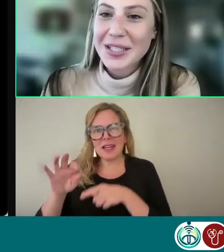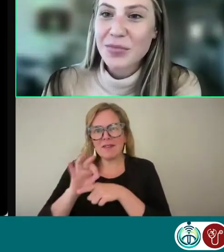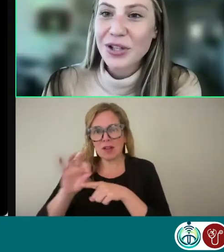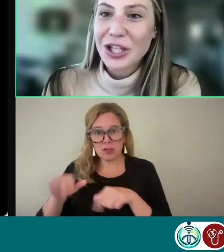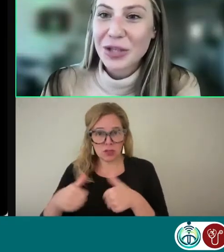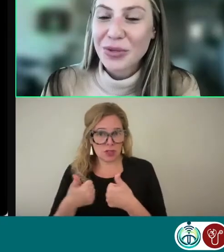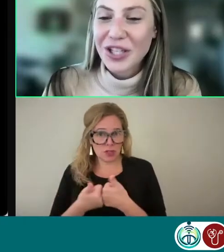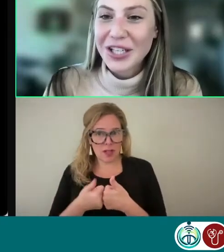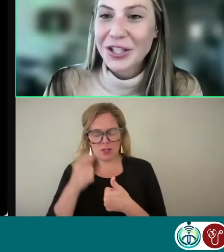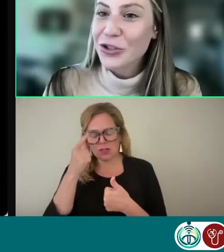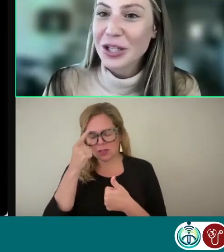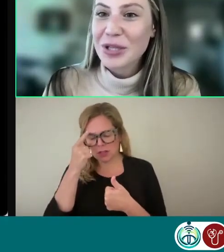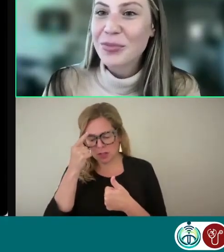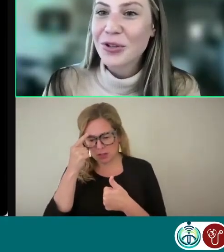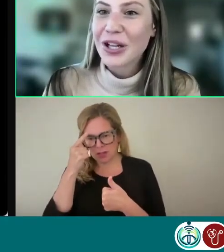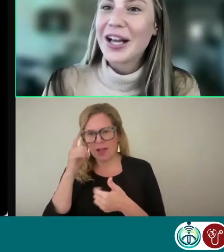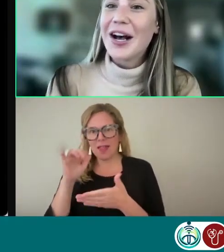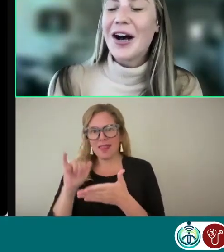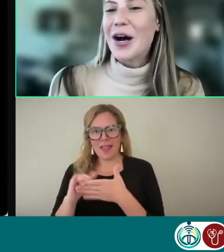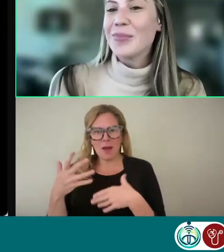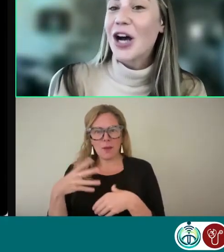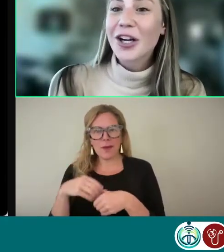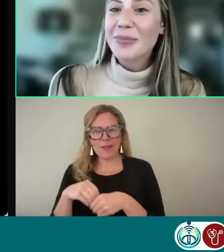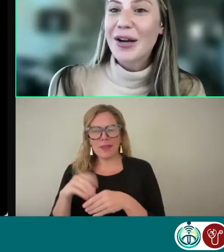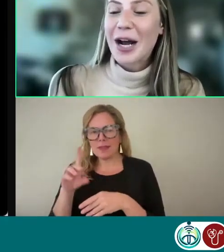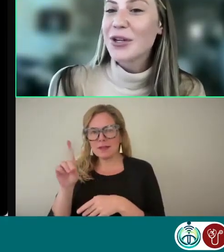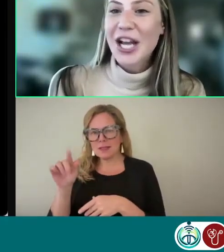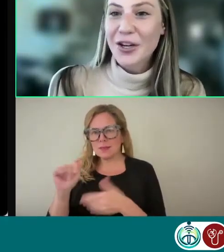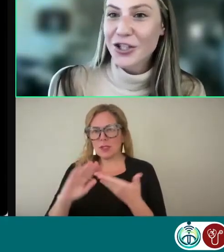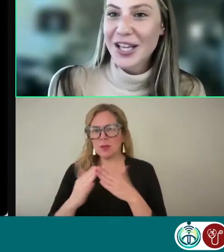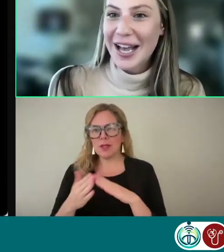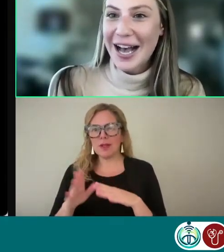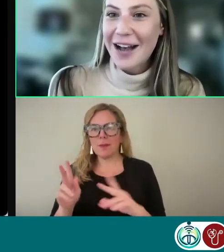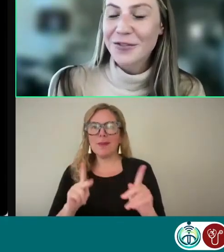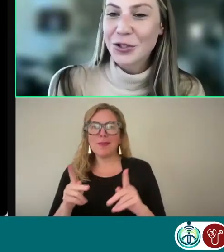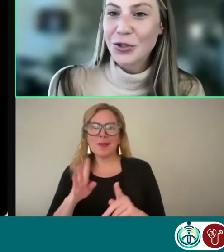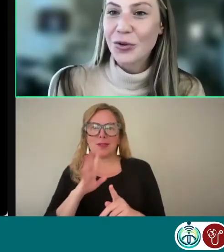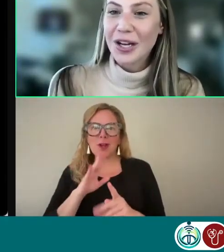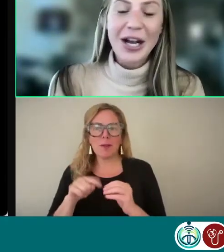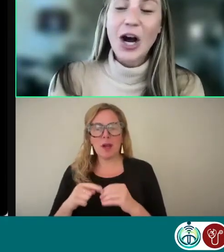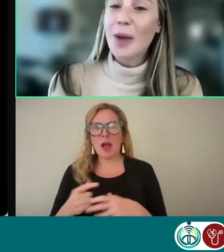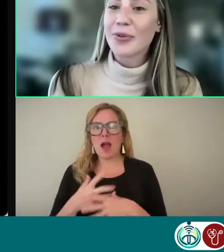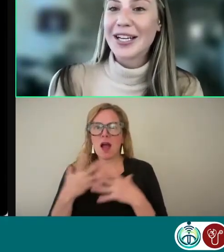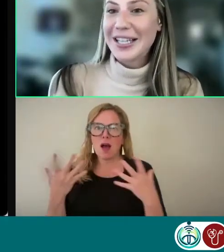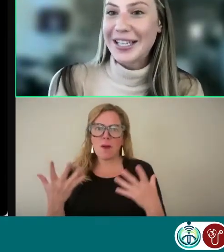disability community. Usually, people, talk about how much energy they have to operate